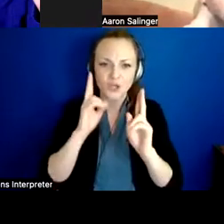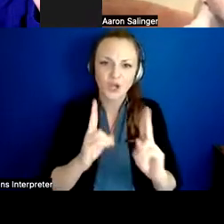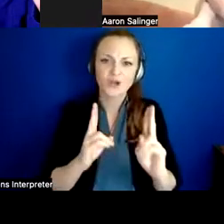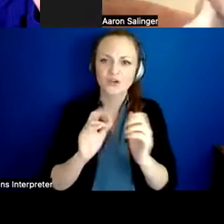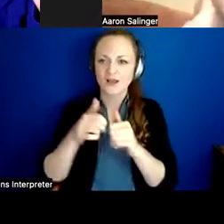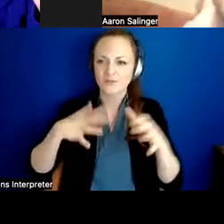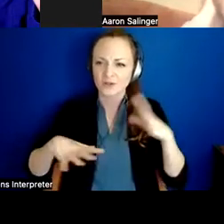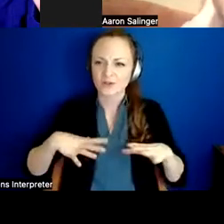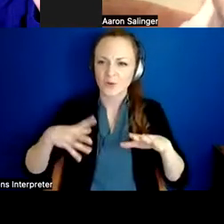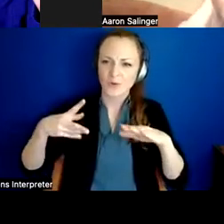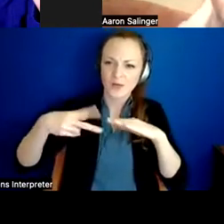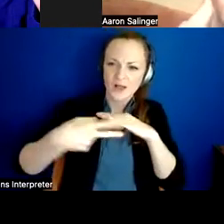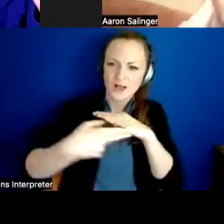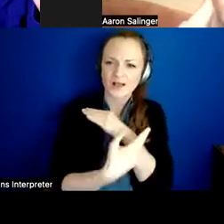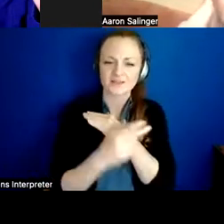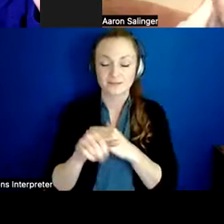to a thing about lifecycle events. 20:00:19 And Judy that's interesting to you